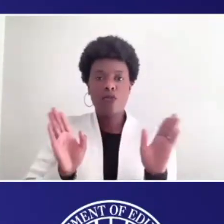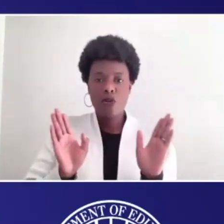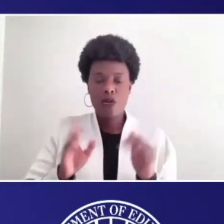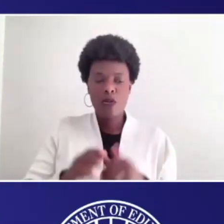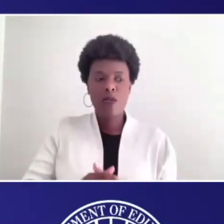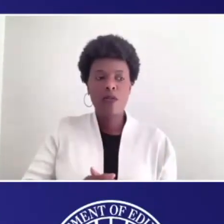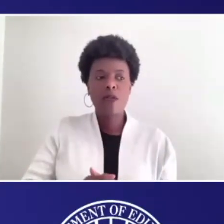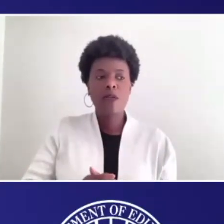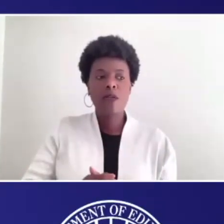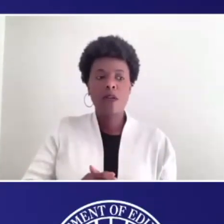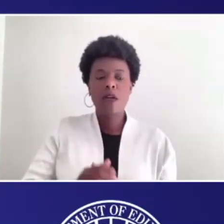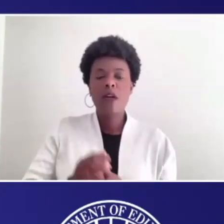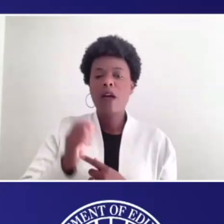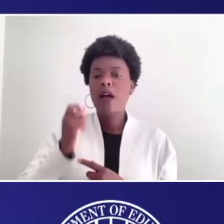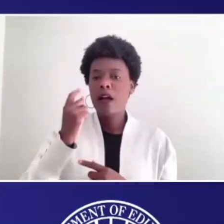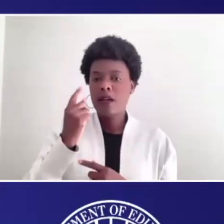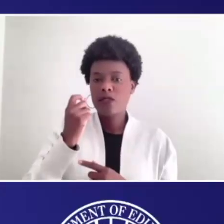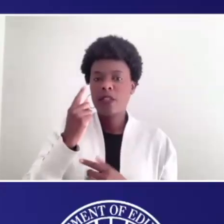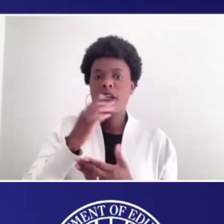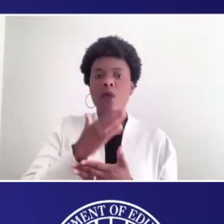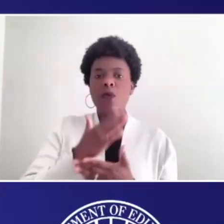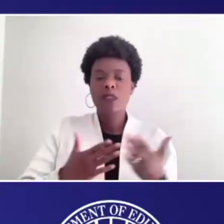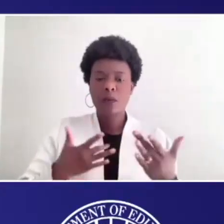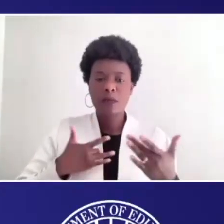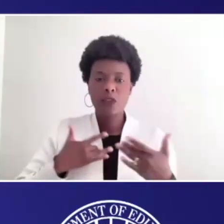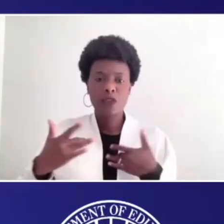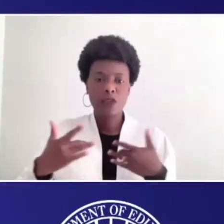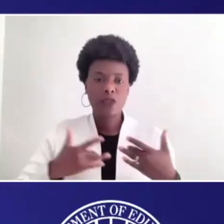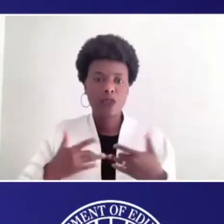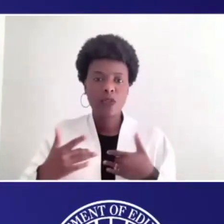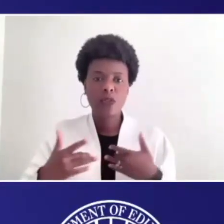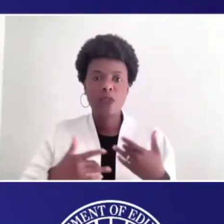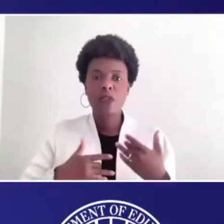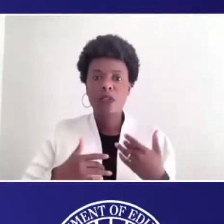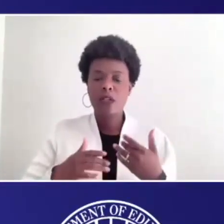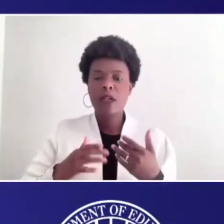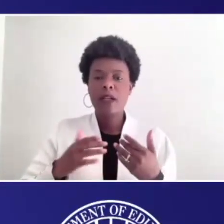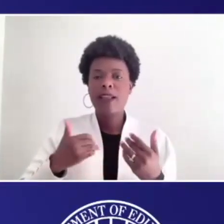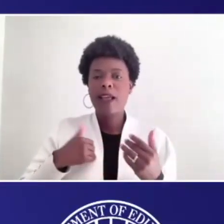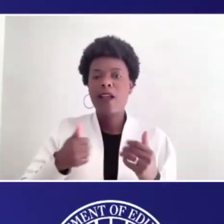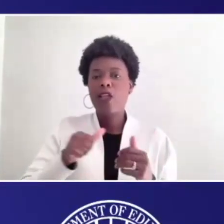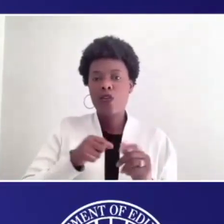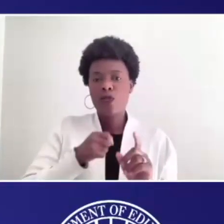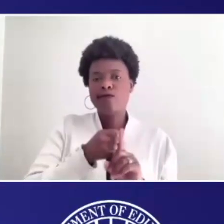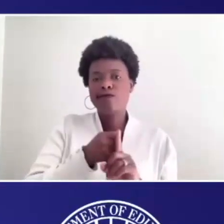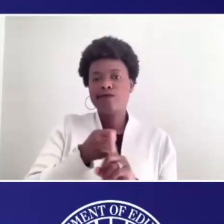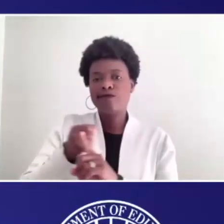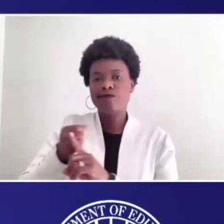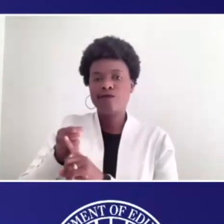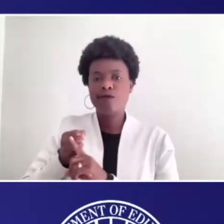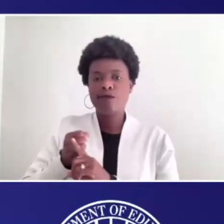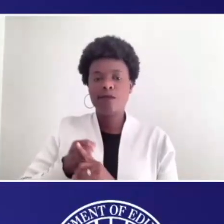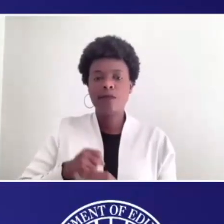And I understand that there was some concern that there were, there were spillovers. Program of study, when we looked at it,